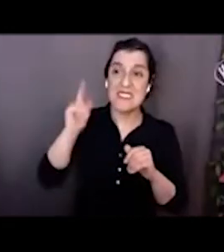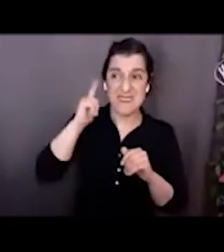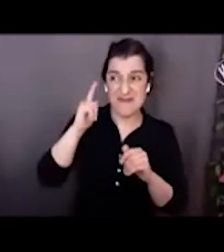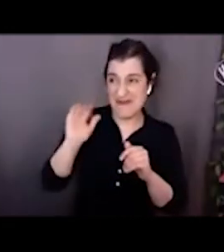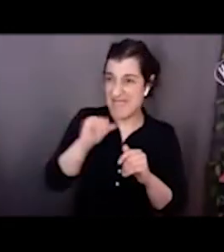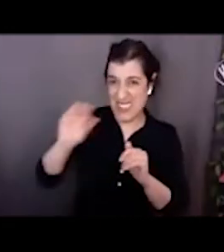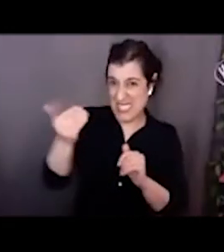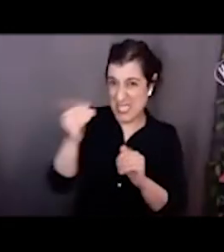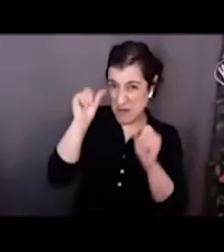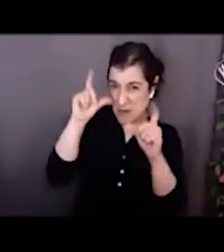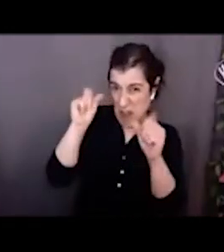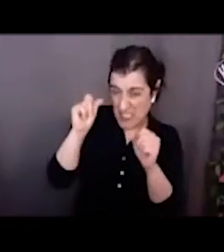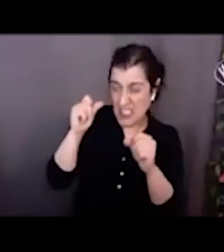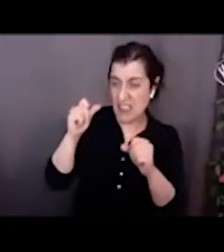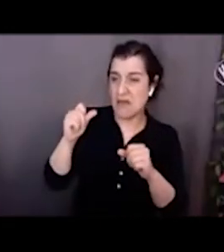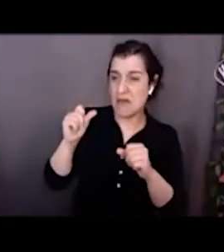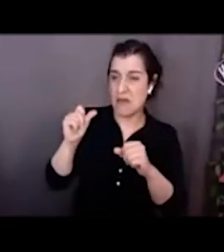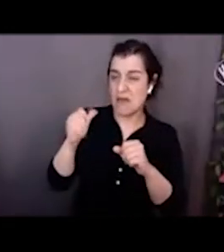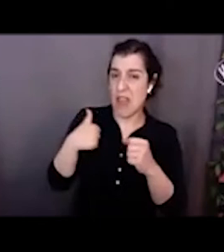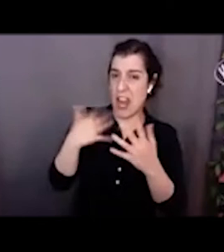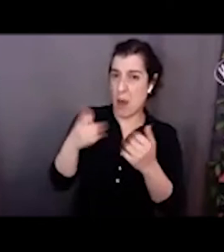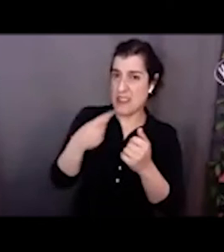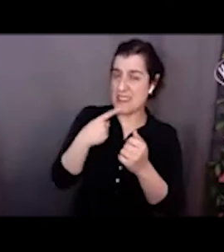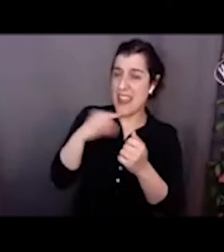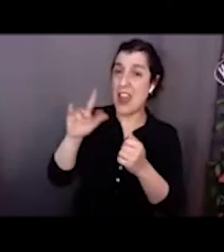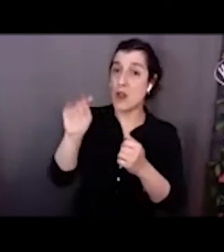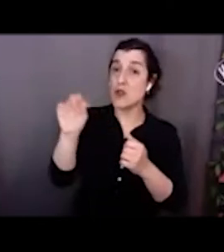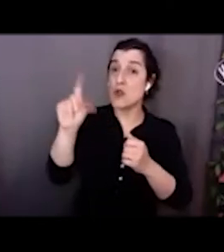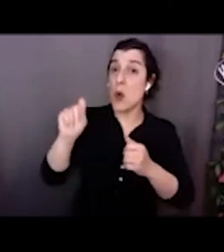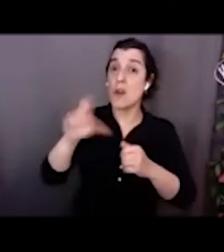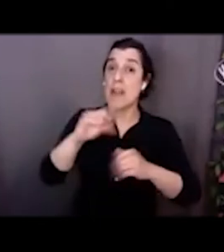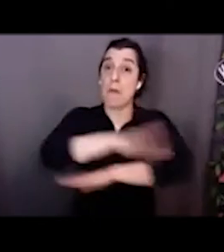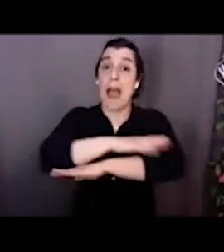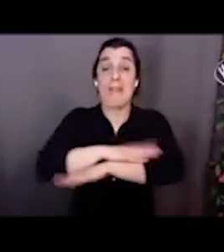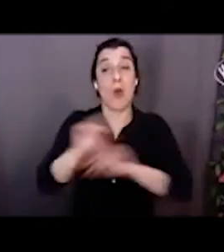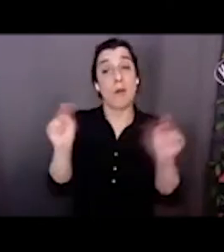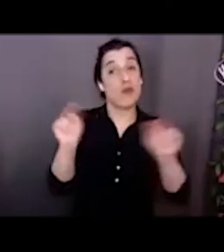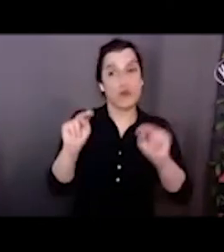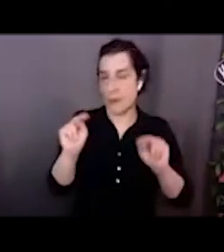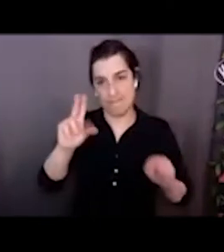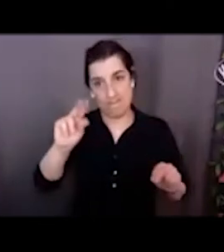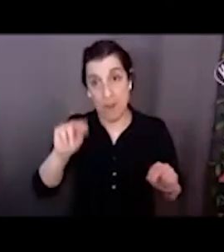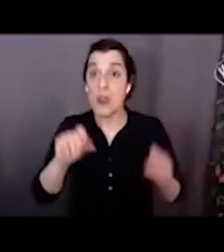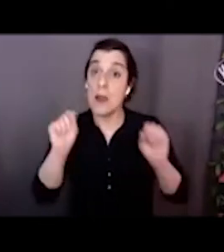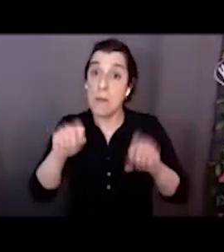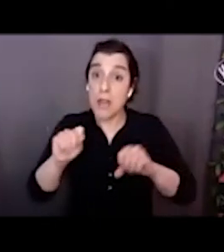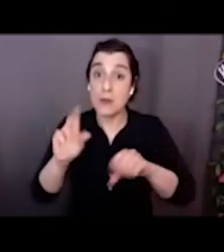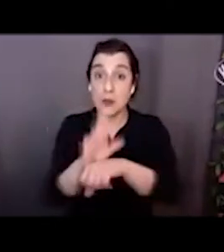And I want to say like that tools and platforms are not neutral. While it's possible to use such tools for political defense,